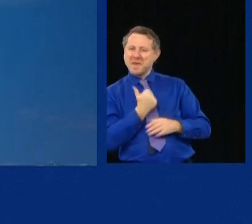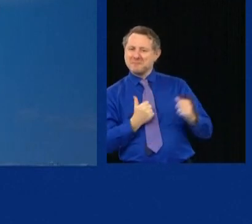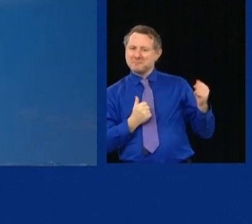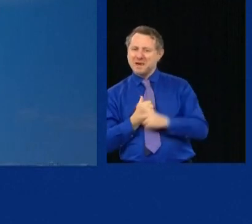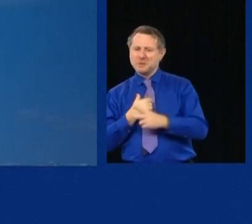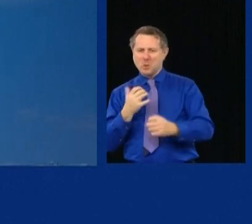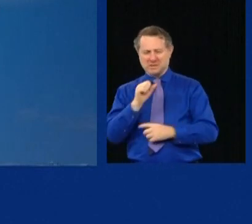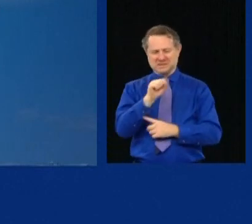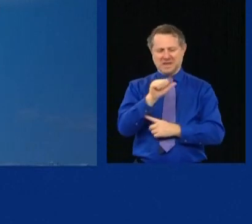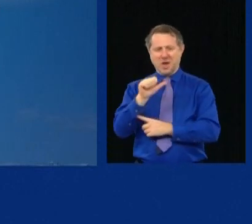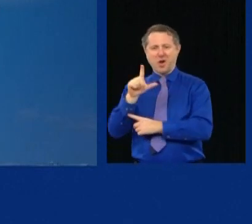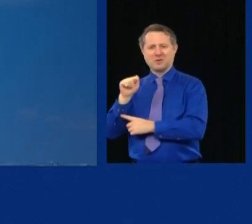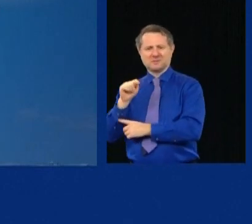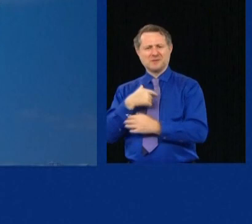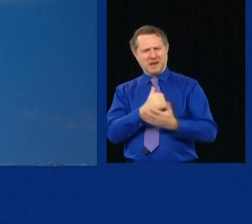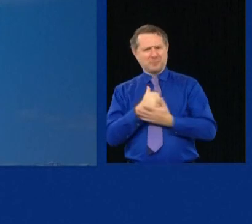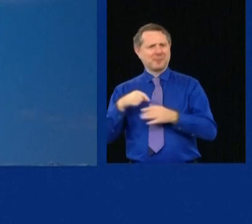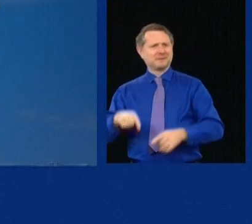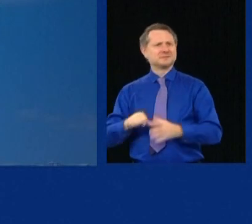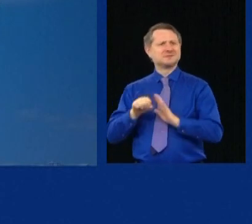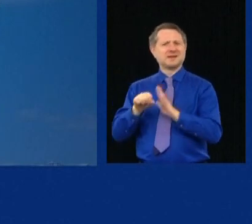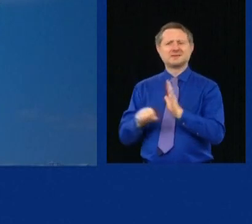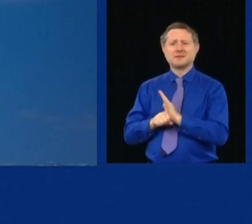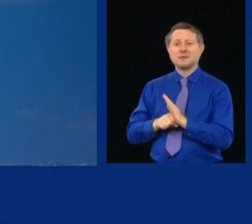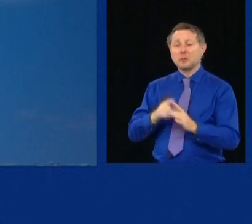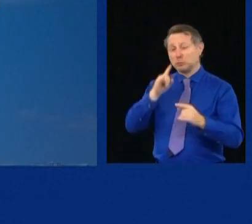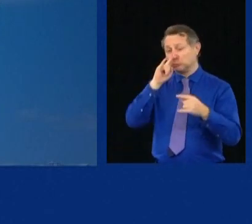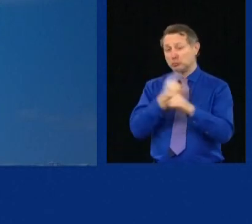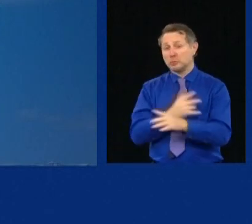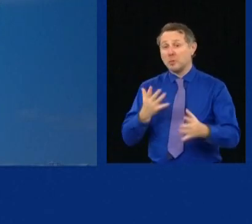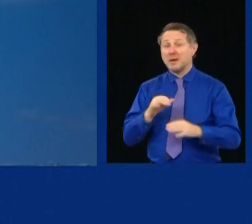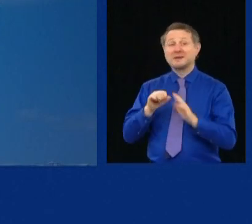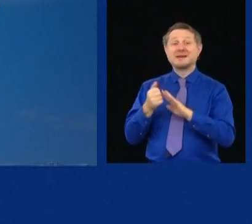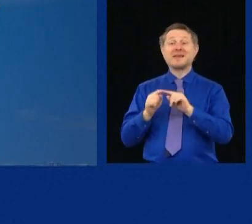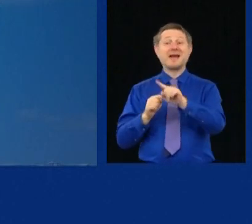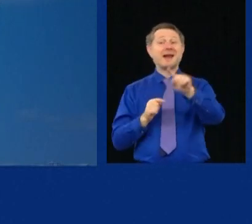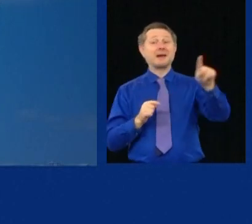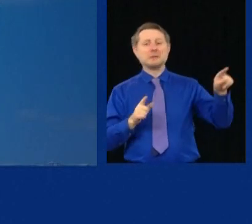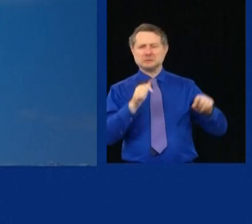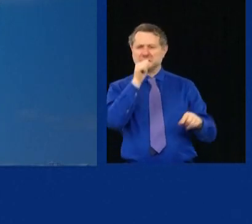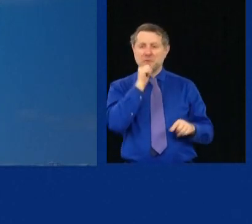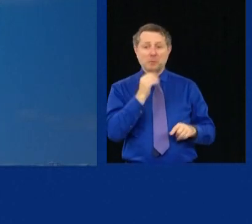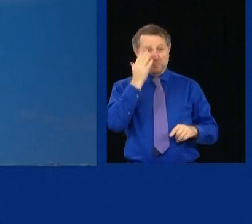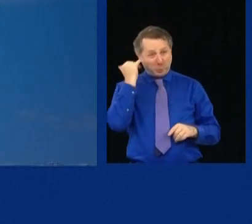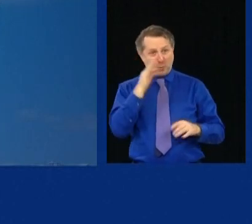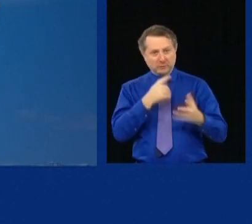CHANGE, WHICH IS A SIGNIFICANT, SIGNIFICANT BENEFIT TO THIS